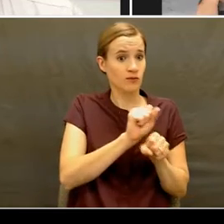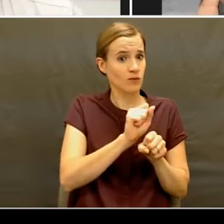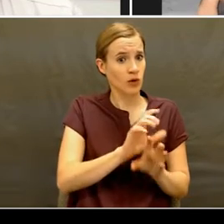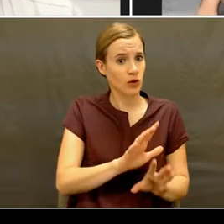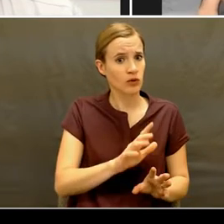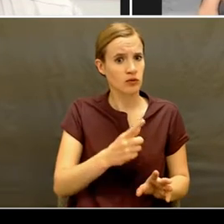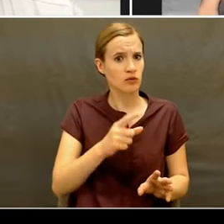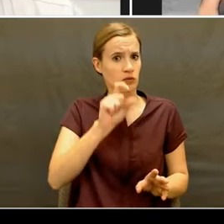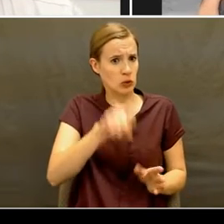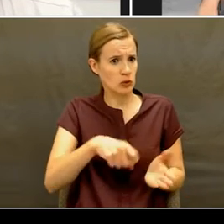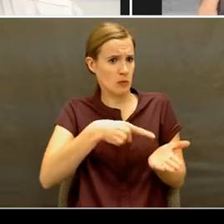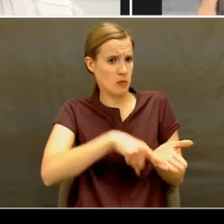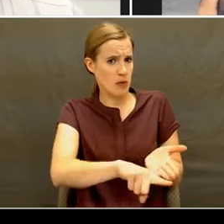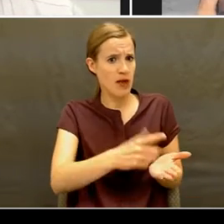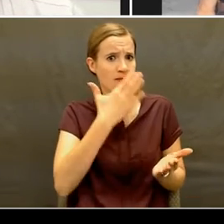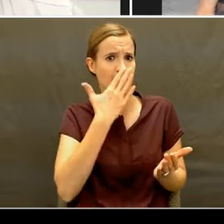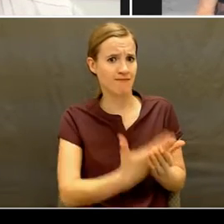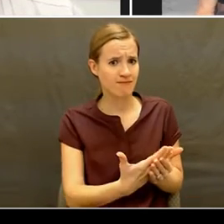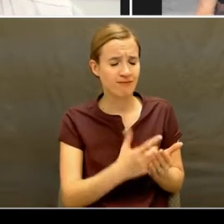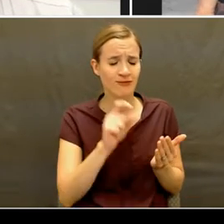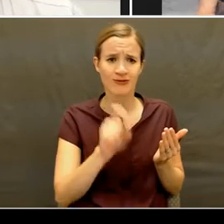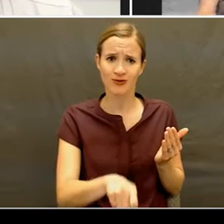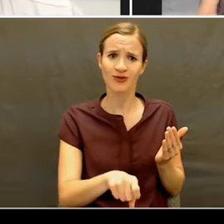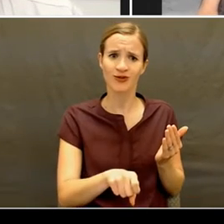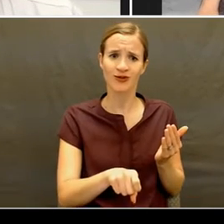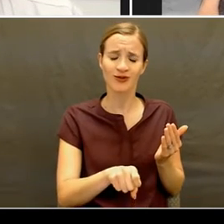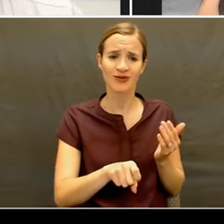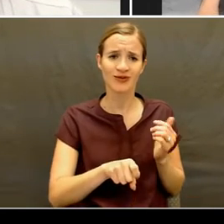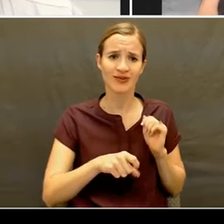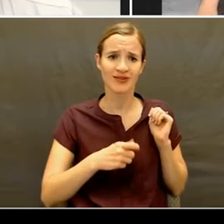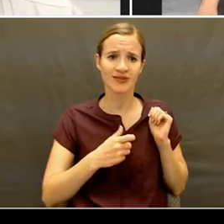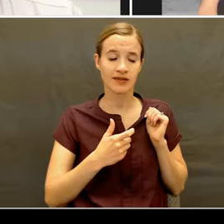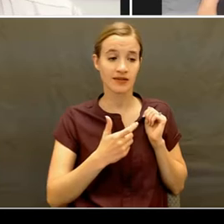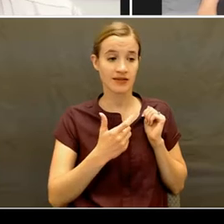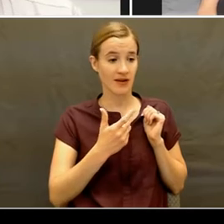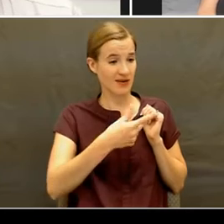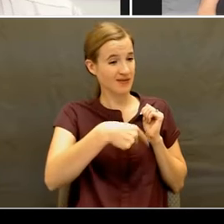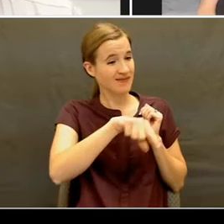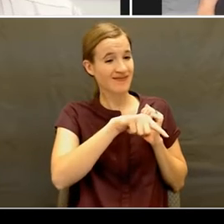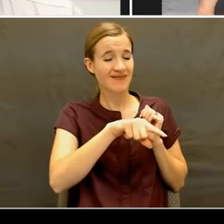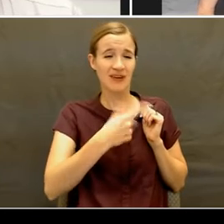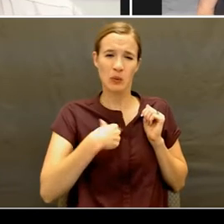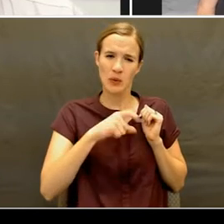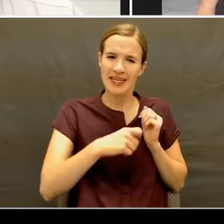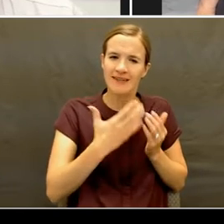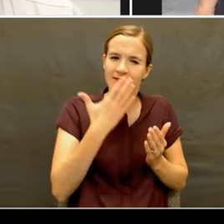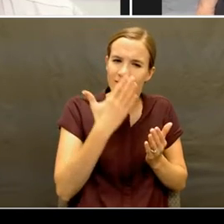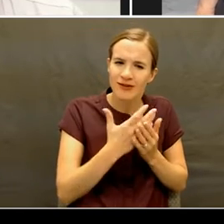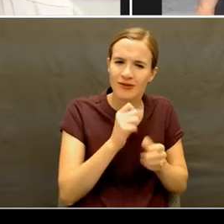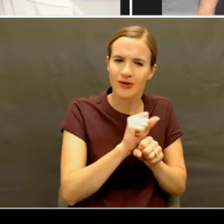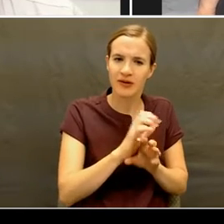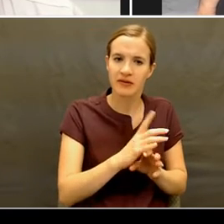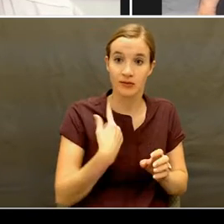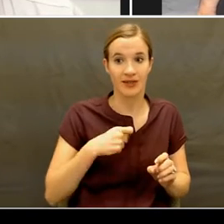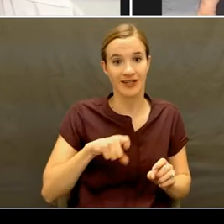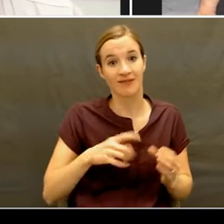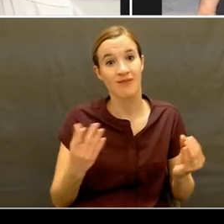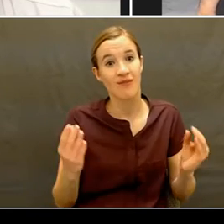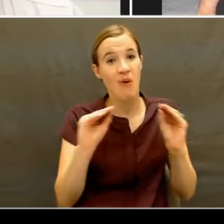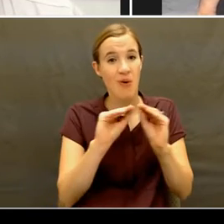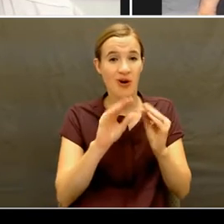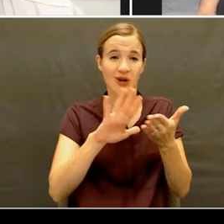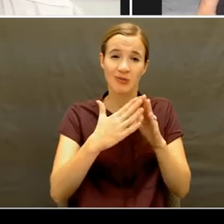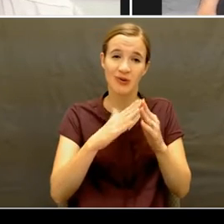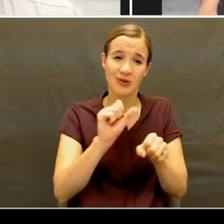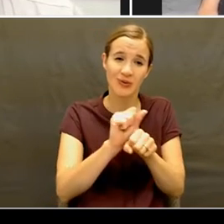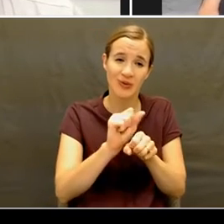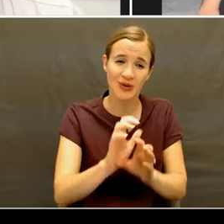we need good people. And we need more we definitely need more. So it's turning. It's